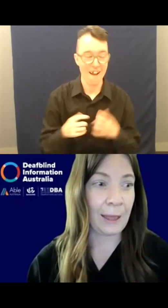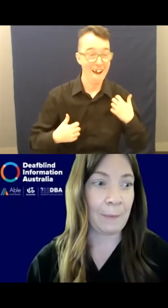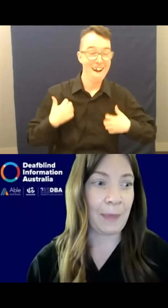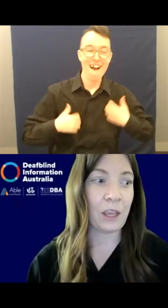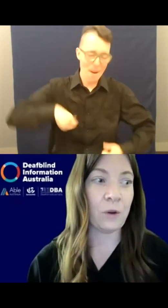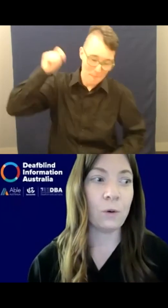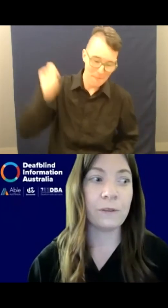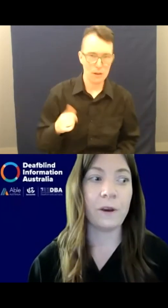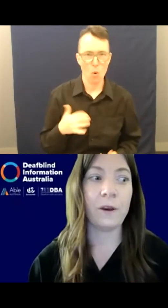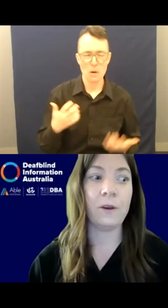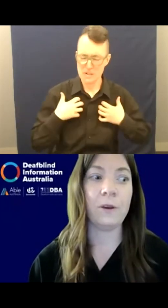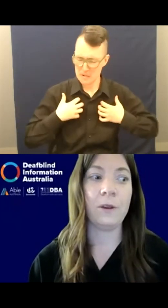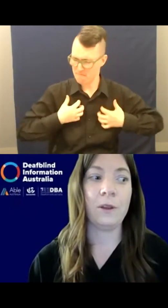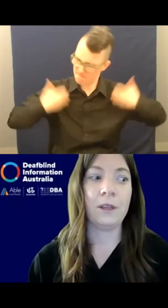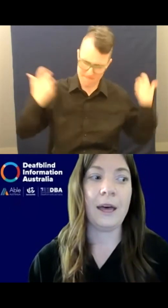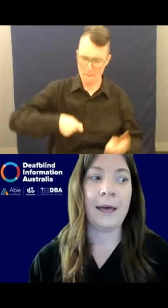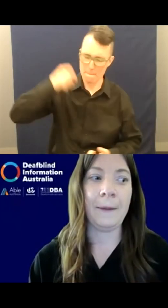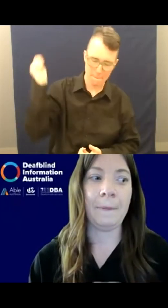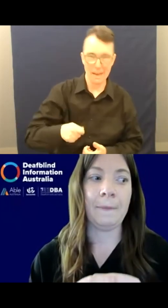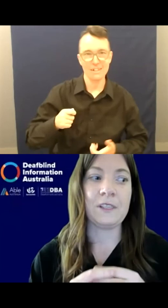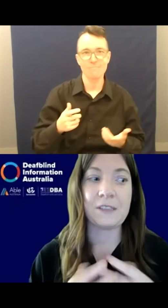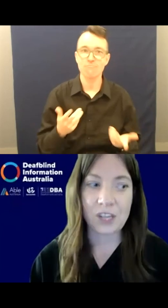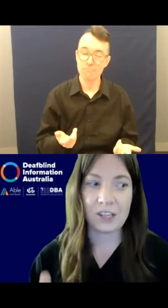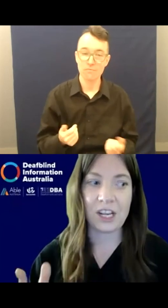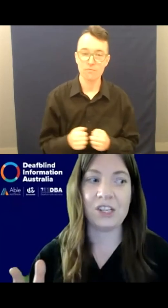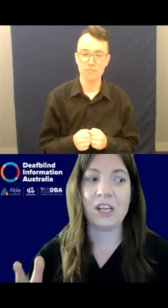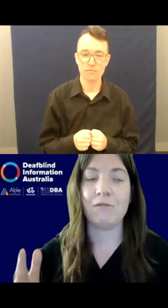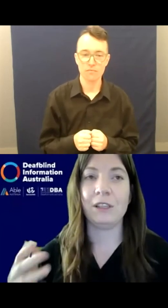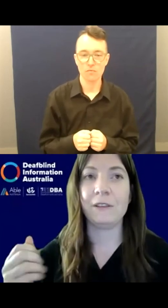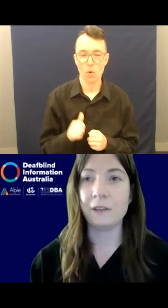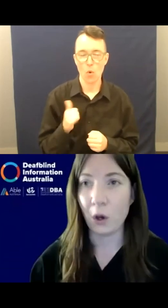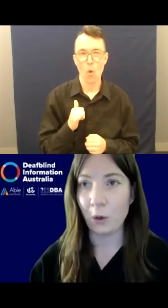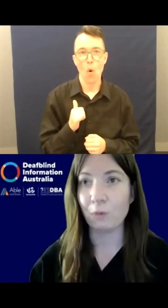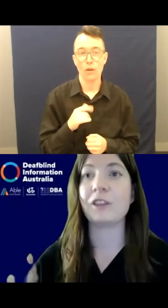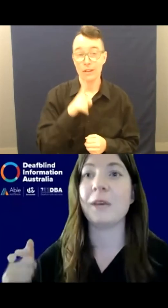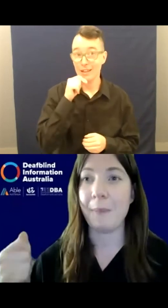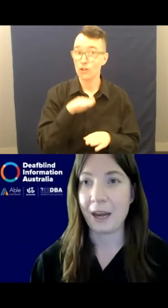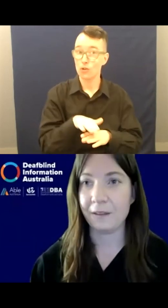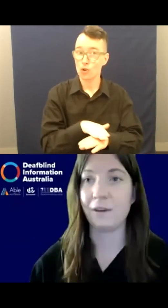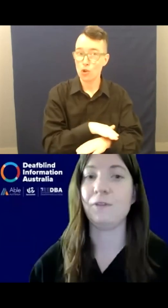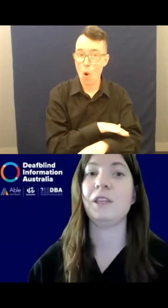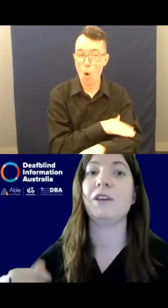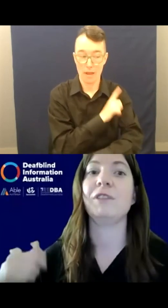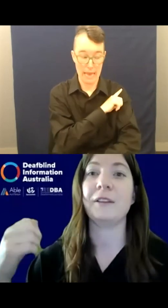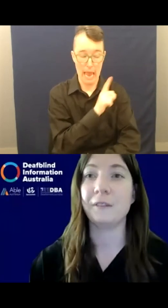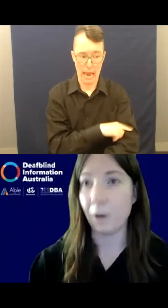It can also discharge energy in a slow rhythmic manner, so if you think of a slow